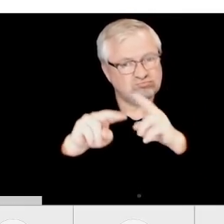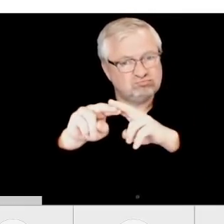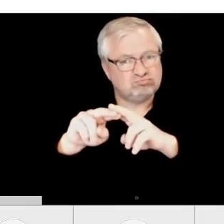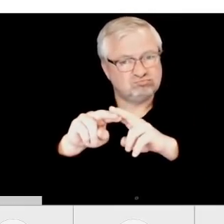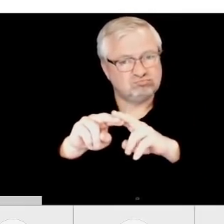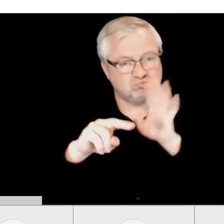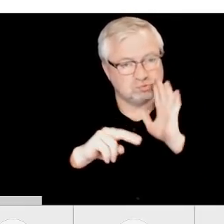to 29,000.